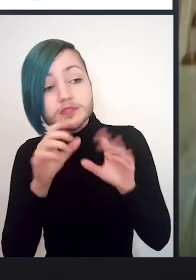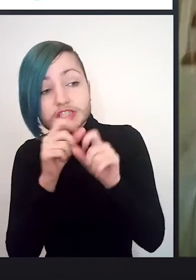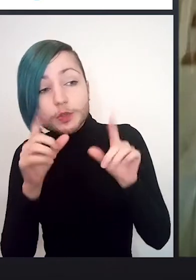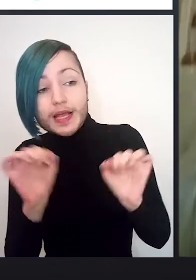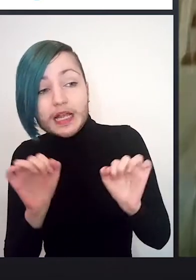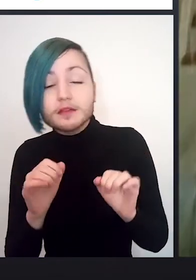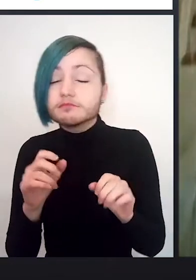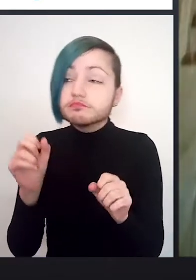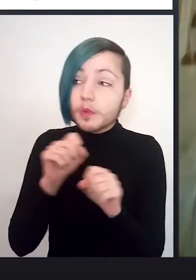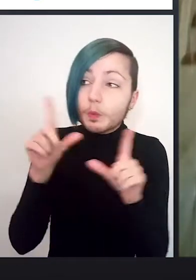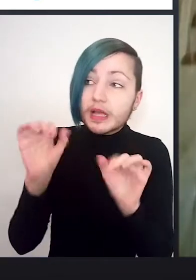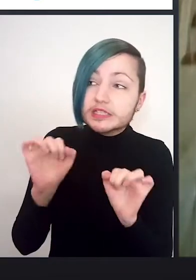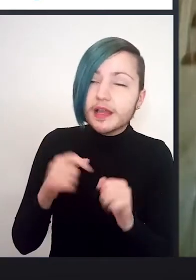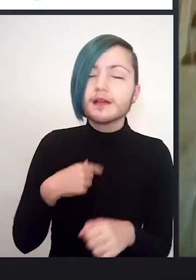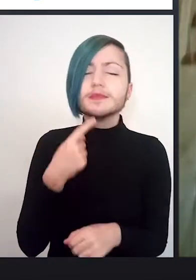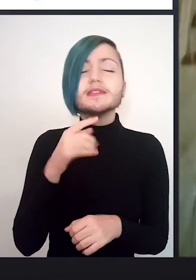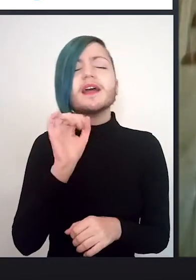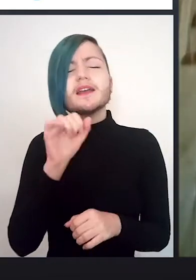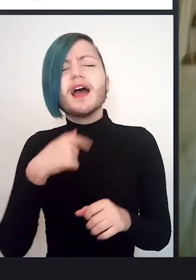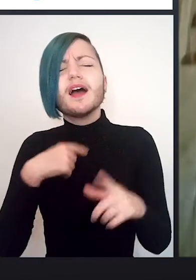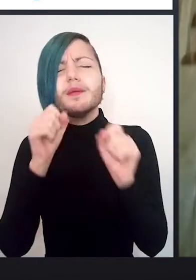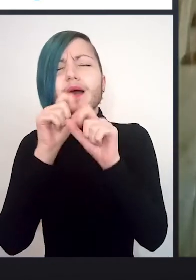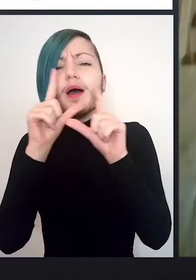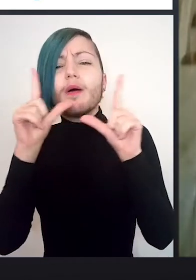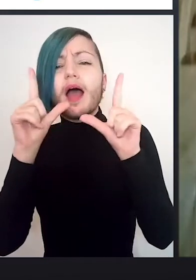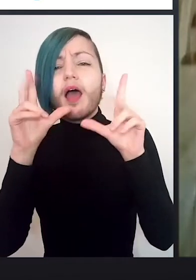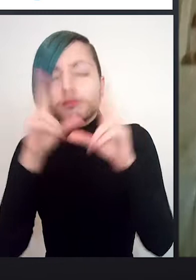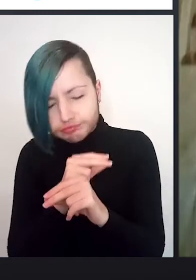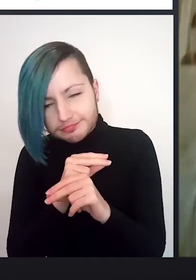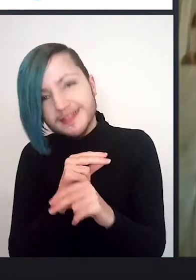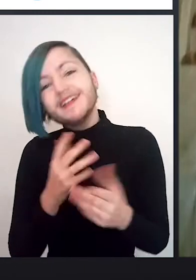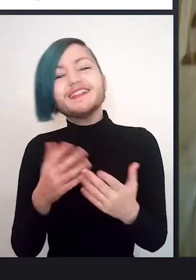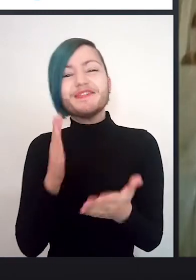Is she awake?" "Yeah, I am awake." and going back to sleep, so it's a bit strange.